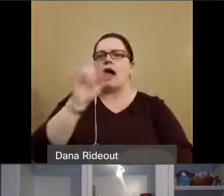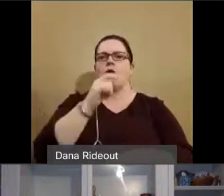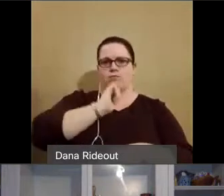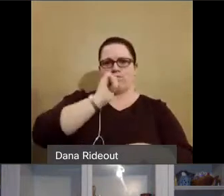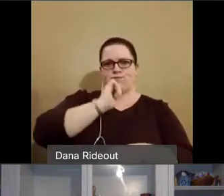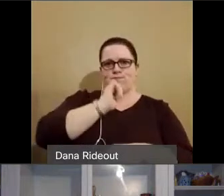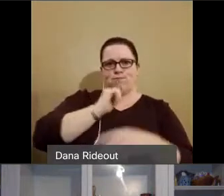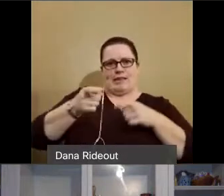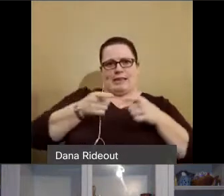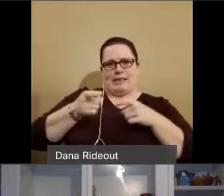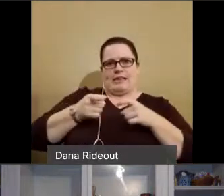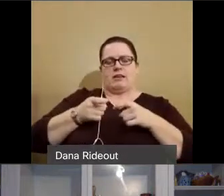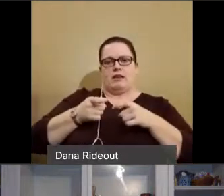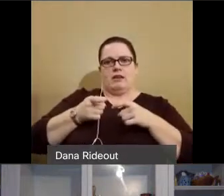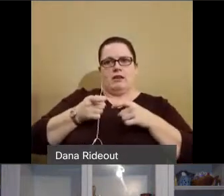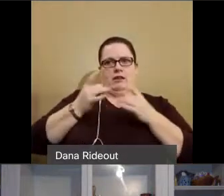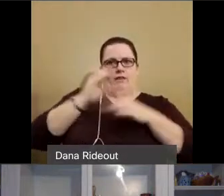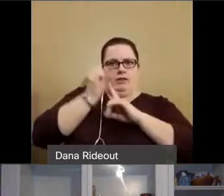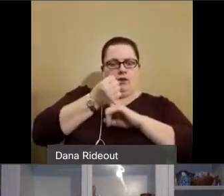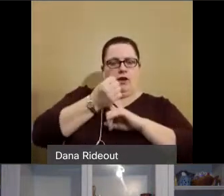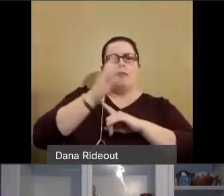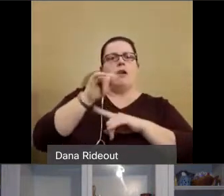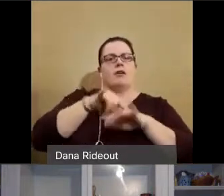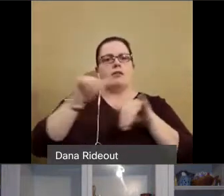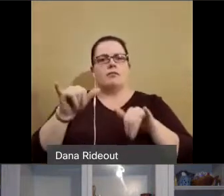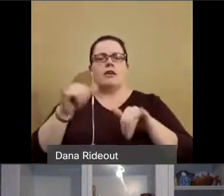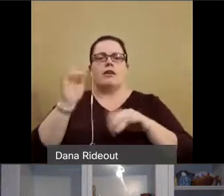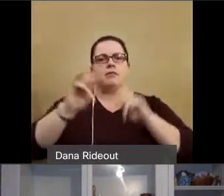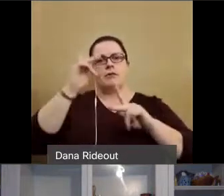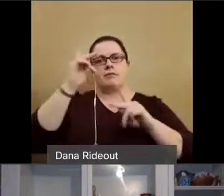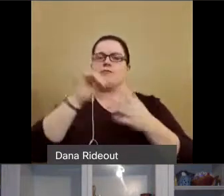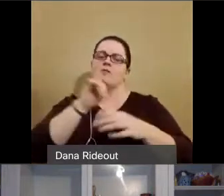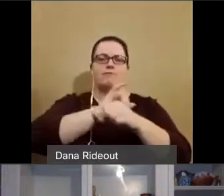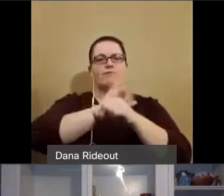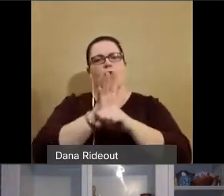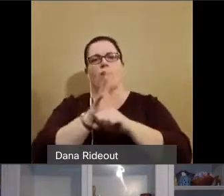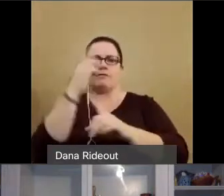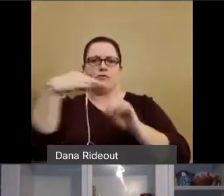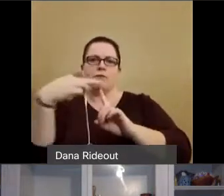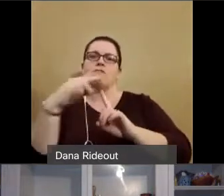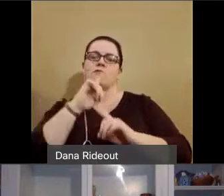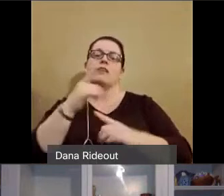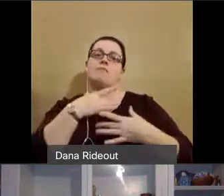What folks have been looking at and I think COVID is an interesting opportunity to look at that as well. Is that.